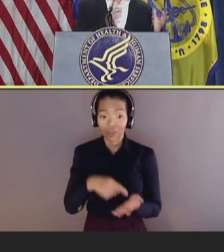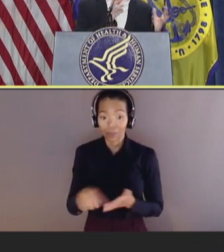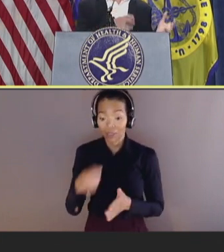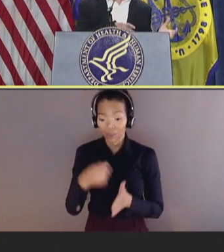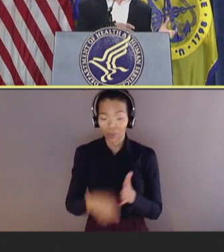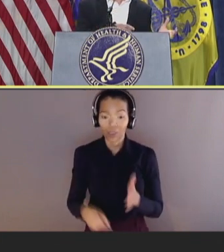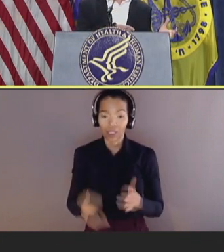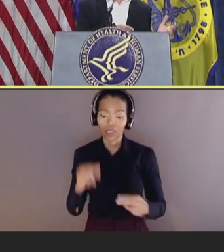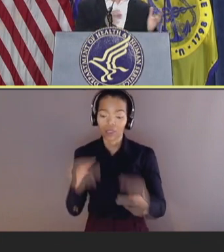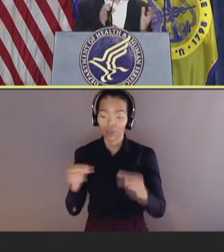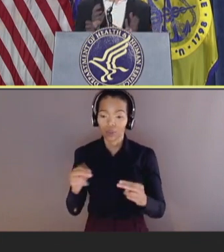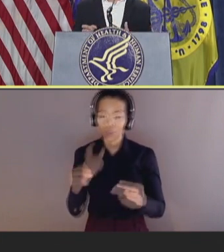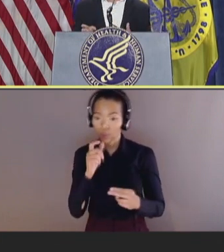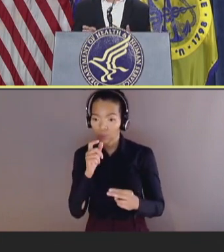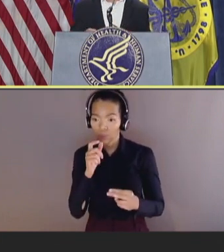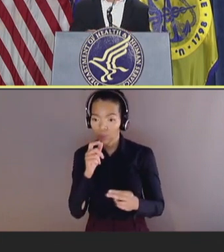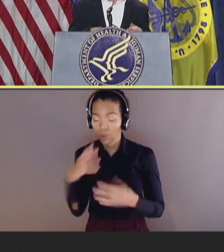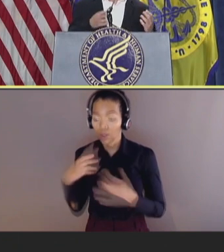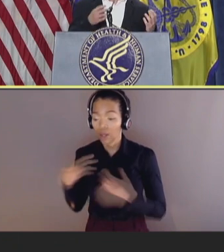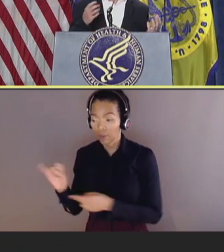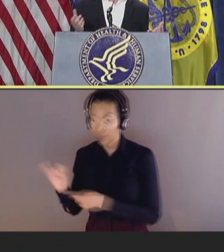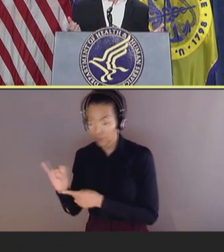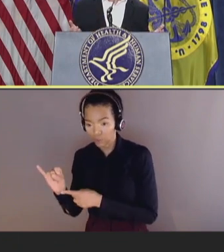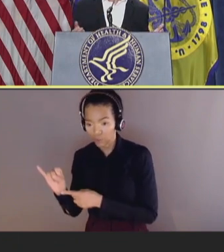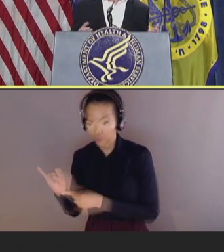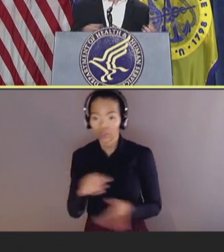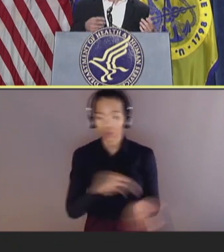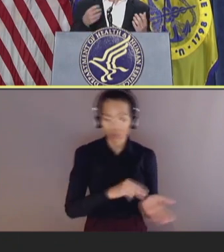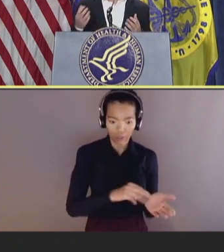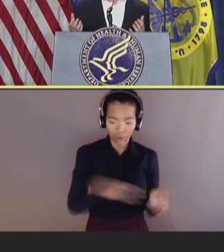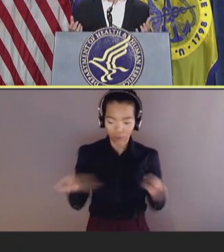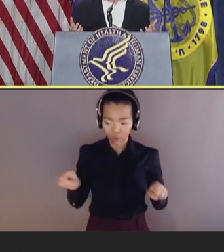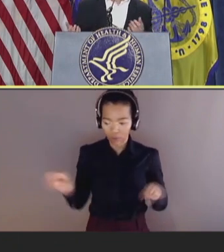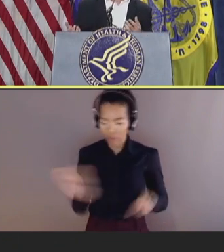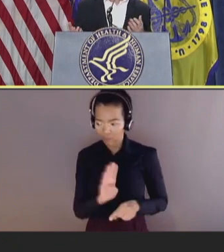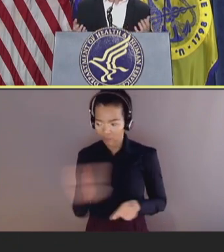the health plan and the provider. And every health plan and every provider could have